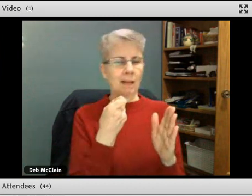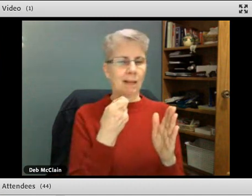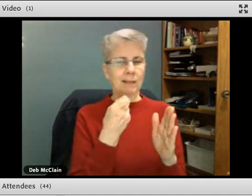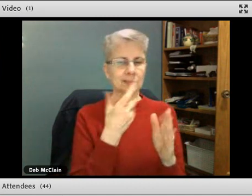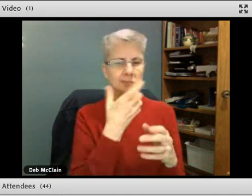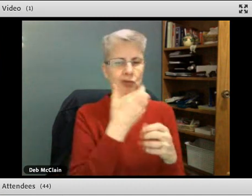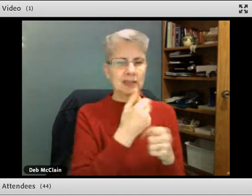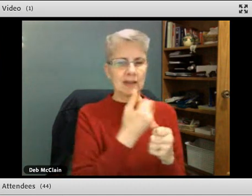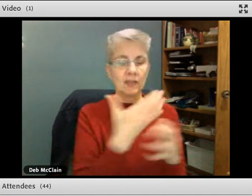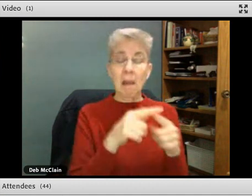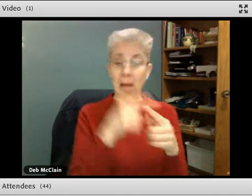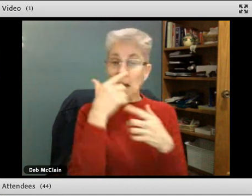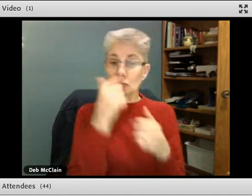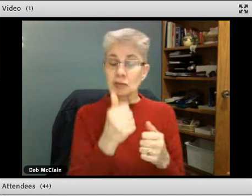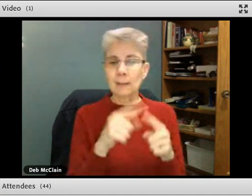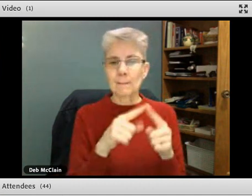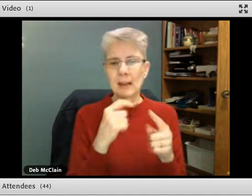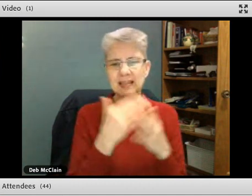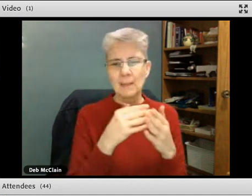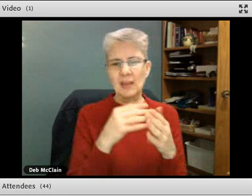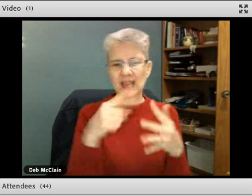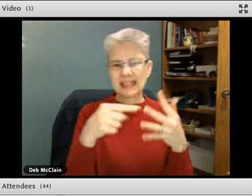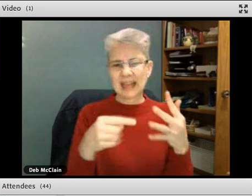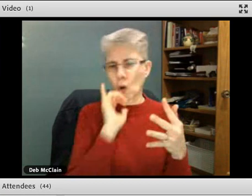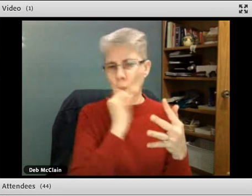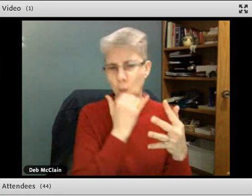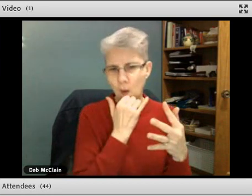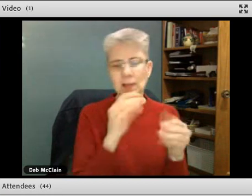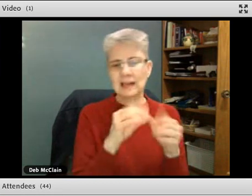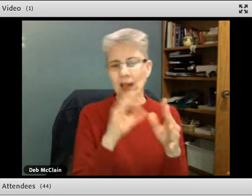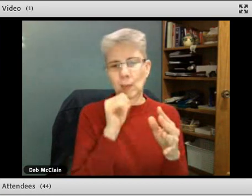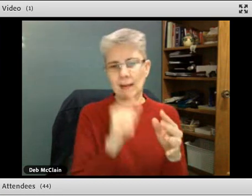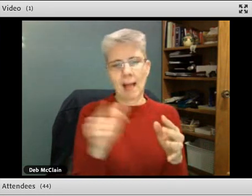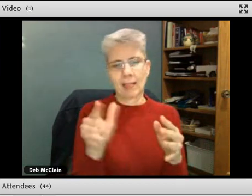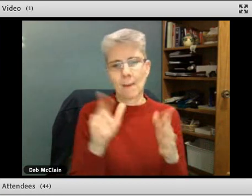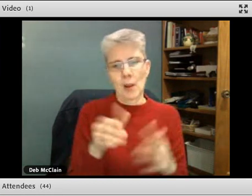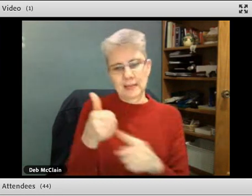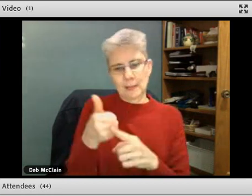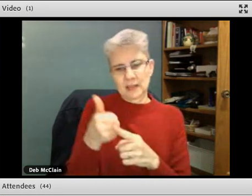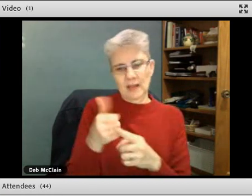but they get some of the details wrong. It's clear that these were not librarians who wrote the articles,